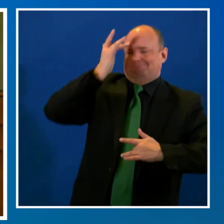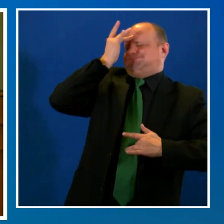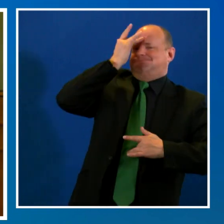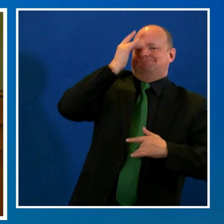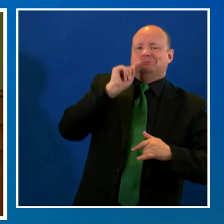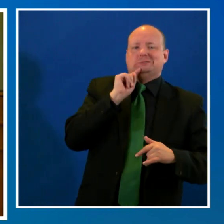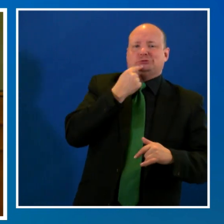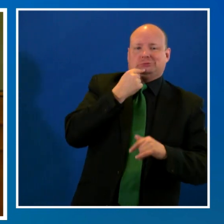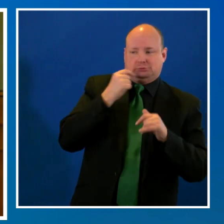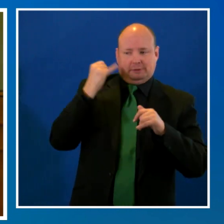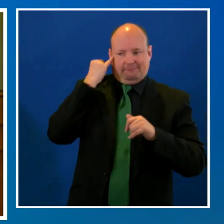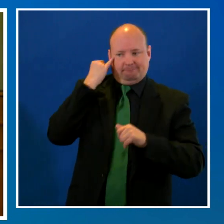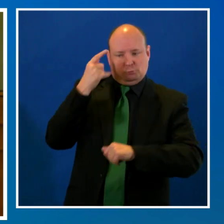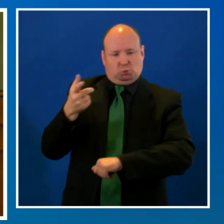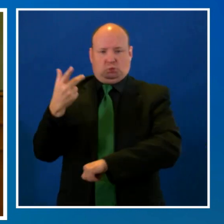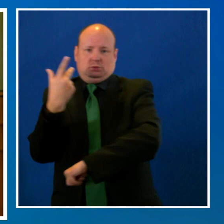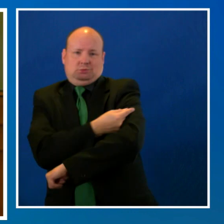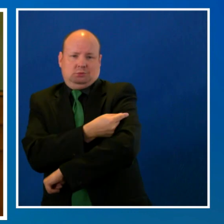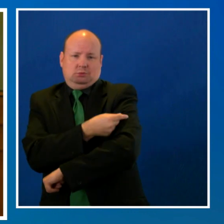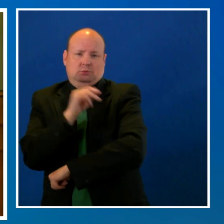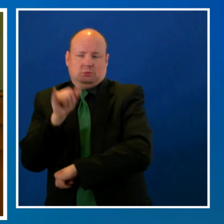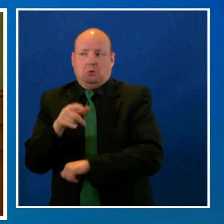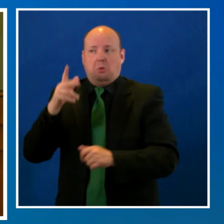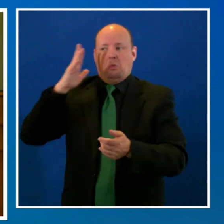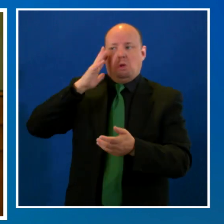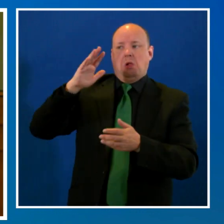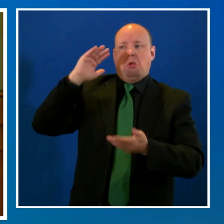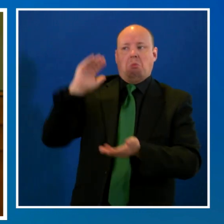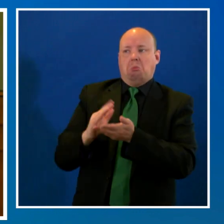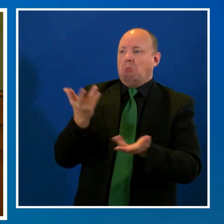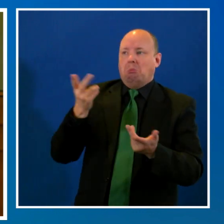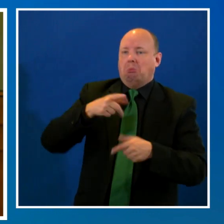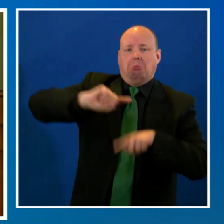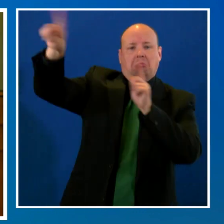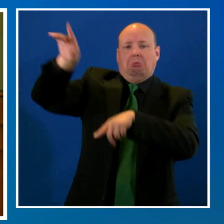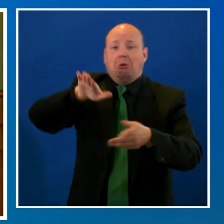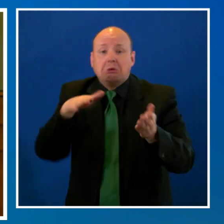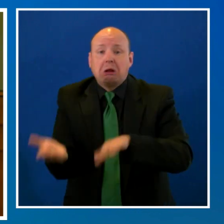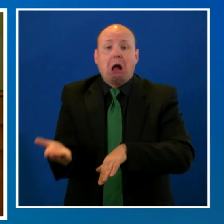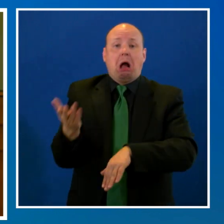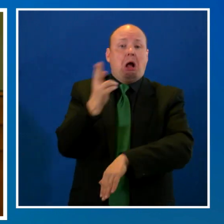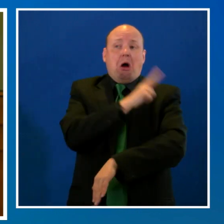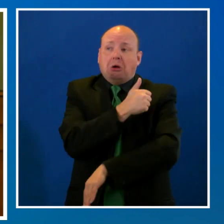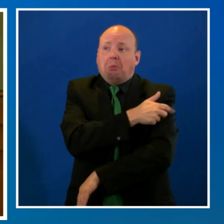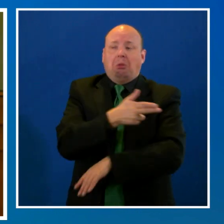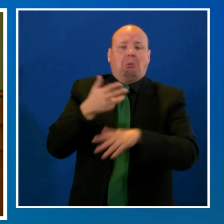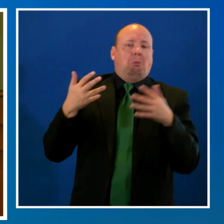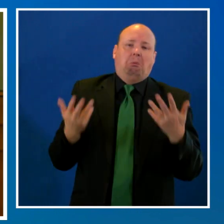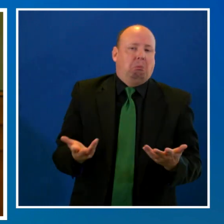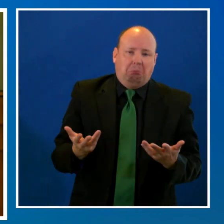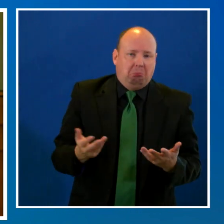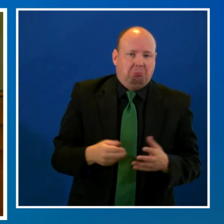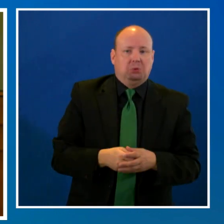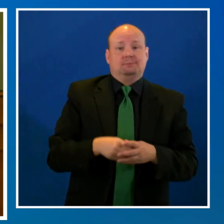Most COVID-19 cases and deaths continue to be in those who are not vaccinated.